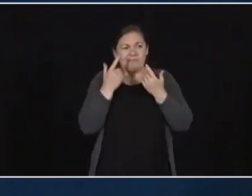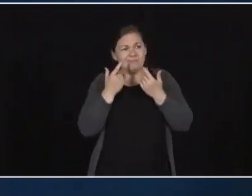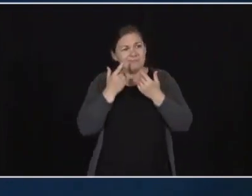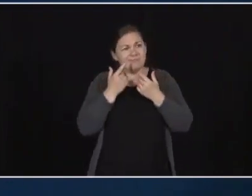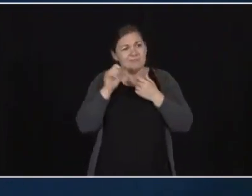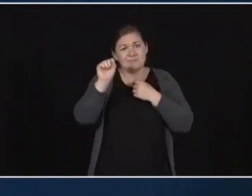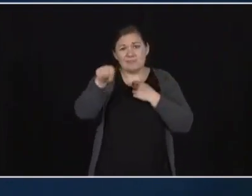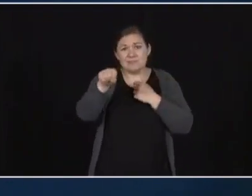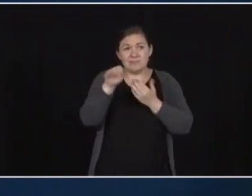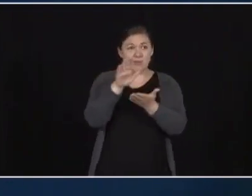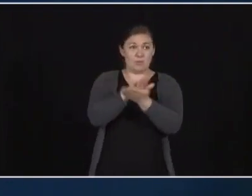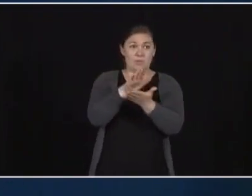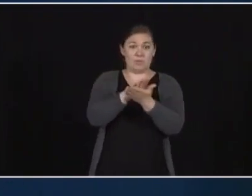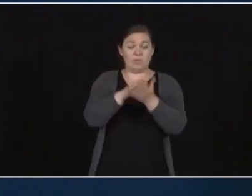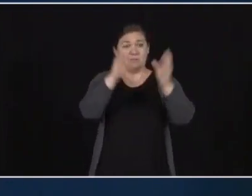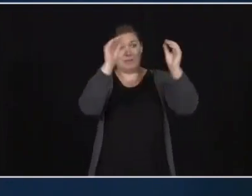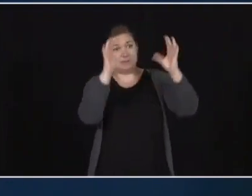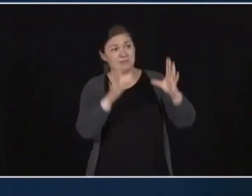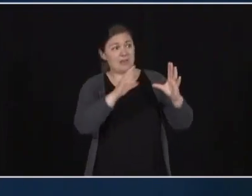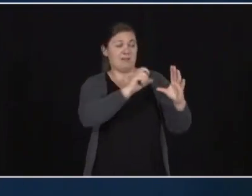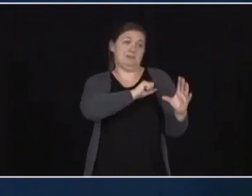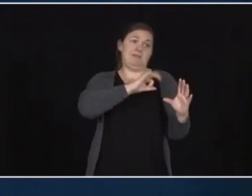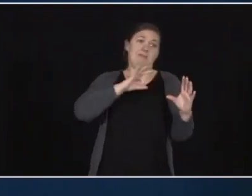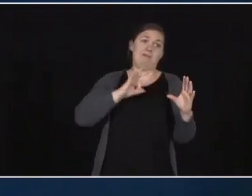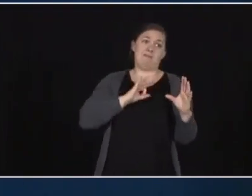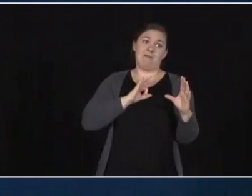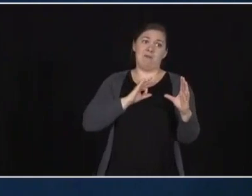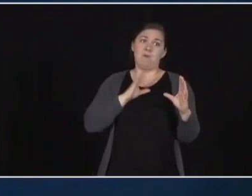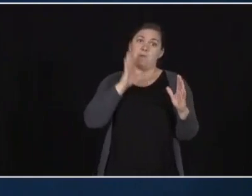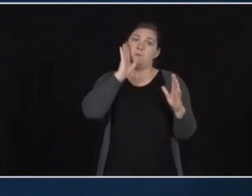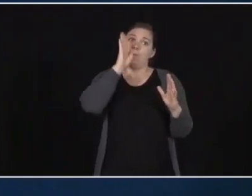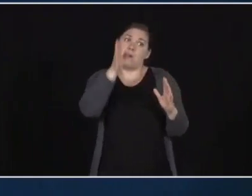working in the school setting. It is important for many reasons.